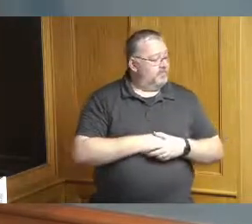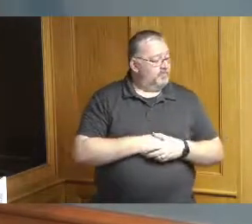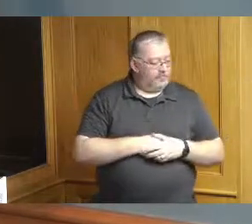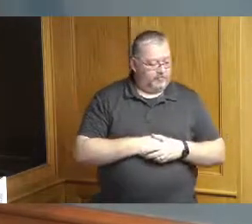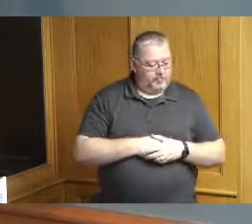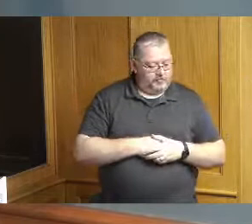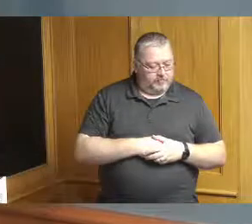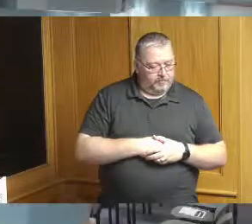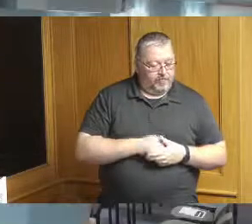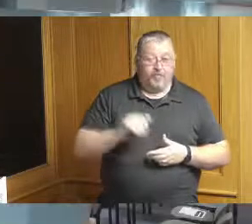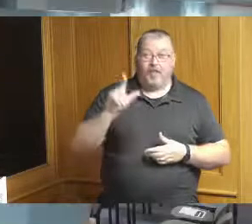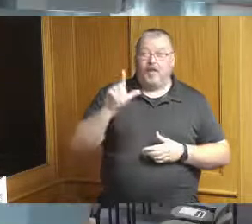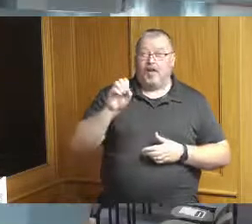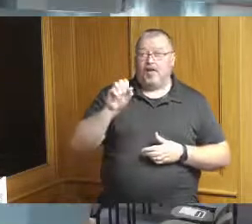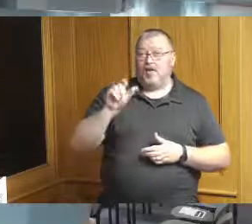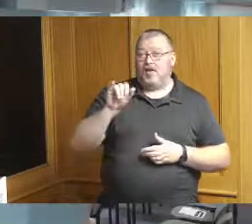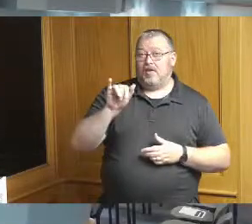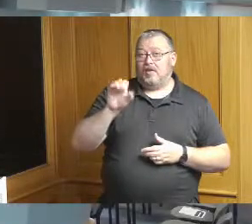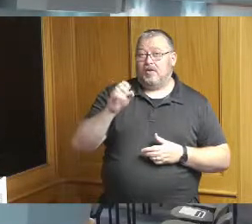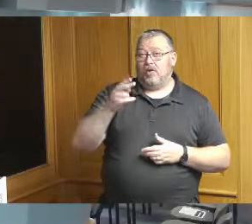I am Leslie Hervey Assistant to the Clerk